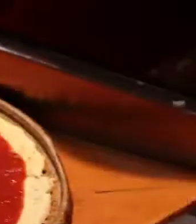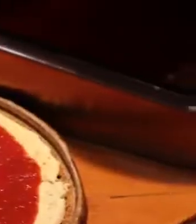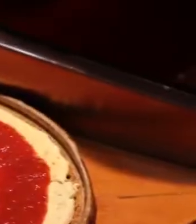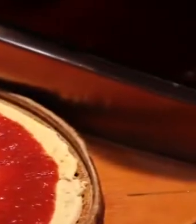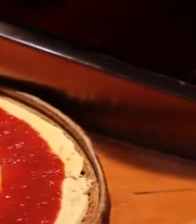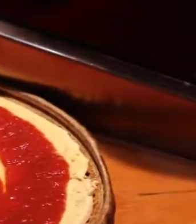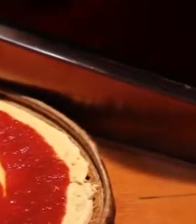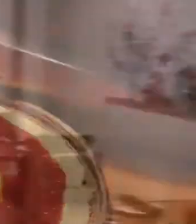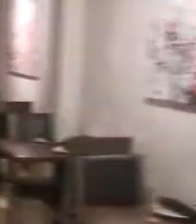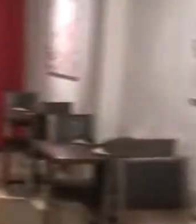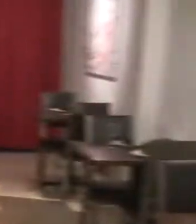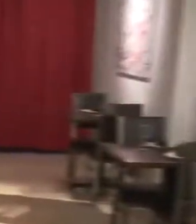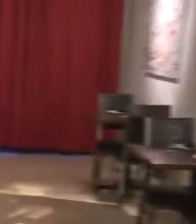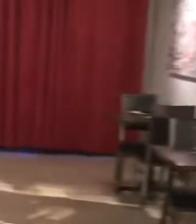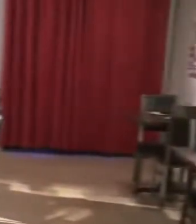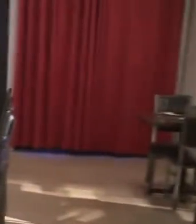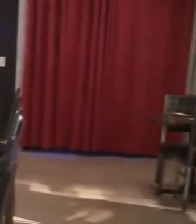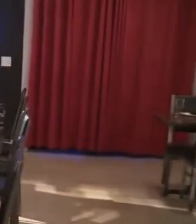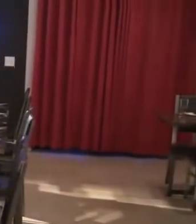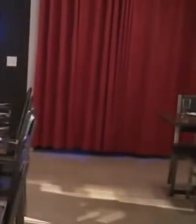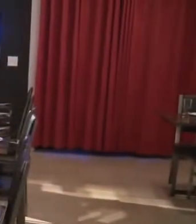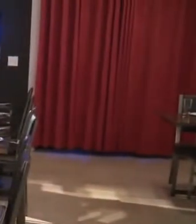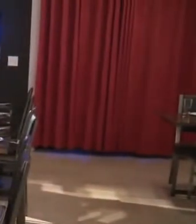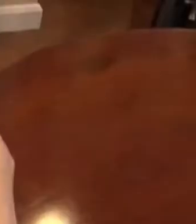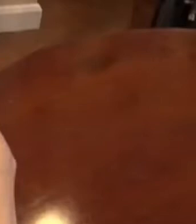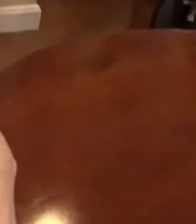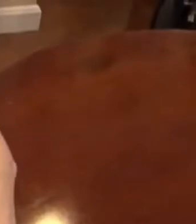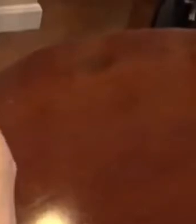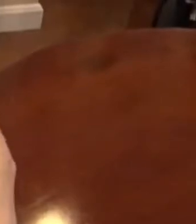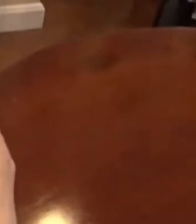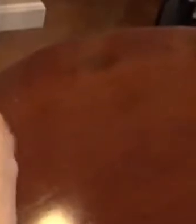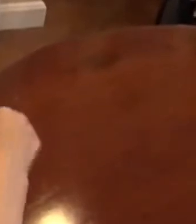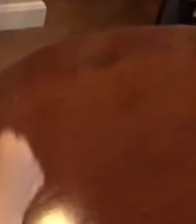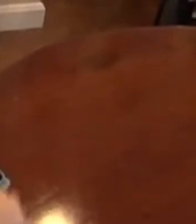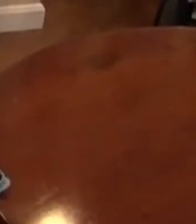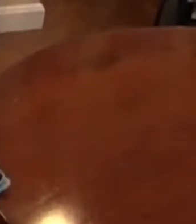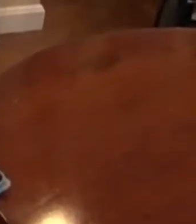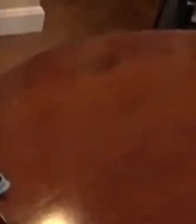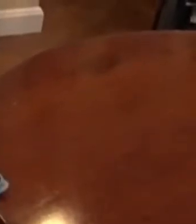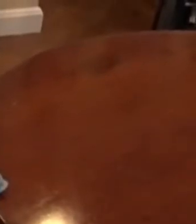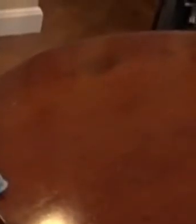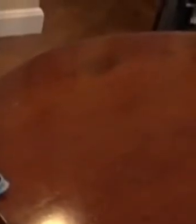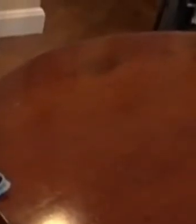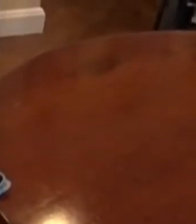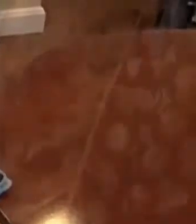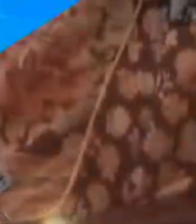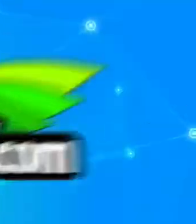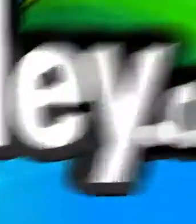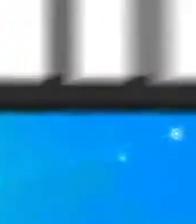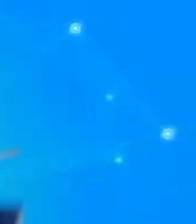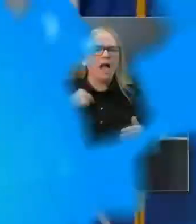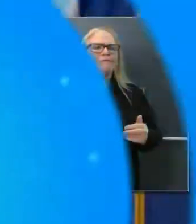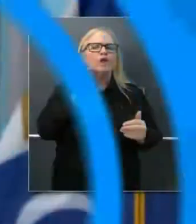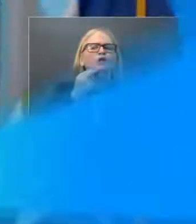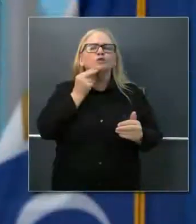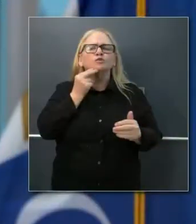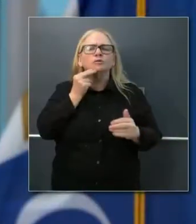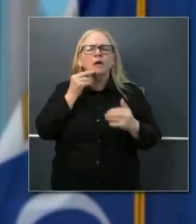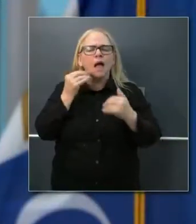ENFRENTEN.... CARENCIA .... PUEDEN USAR ESTOS SERVICIOS.. EL GOBERNADOR DICE QUE ESPERA EL PODER AYUDAR A ESOS NEGOCIOS DE COMIDA A LA MISMA VEZ... we want